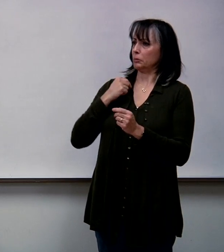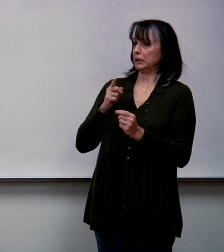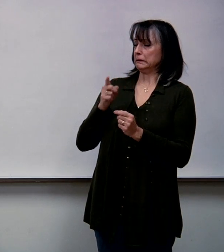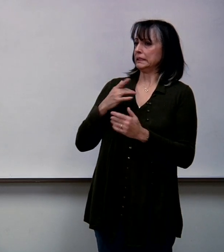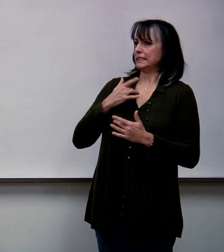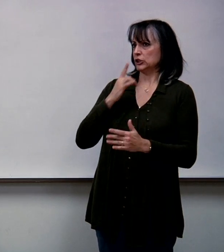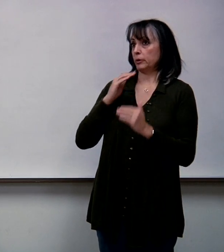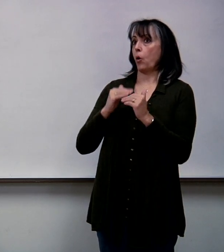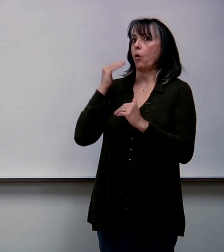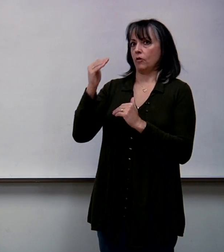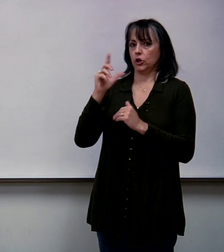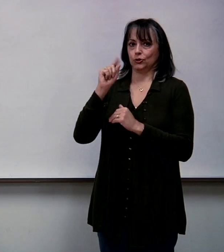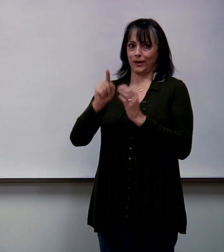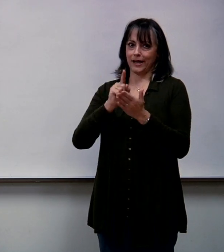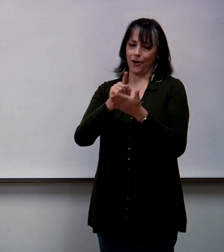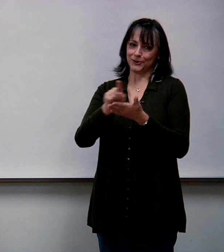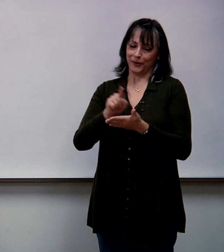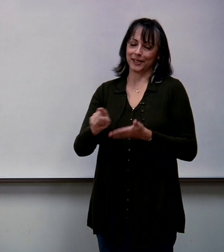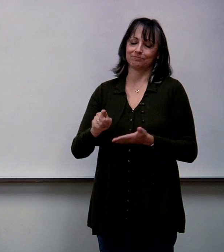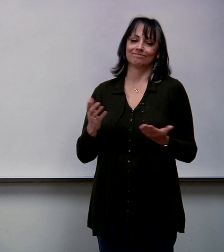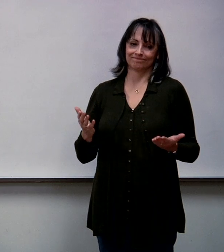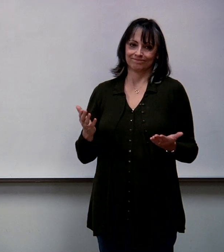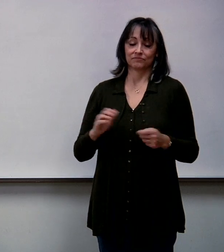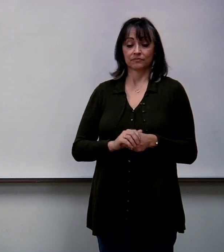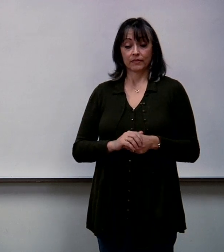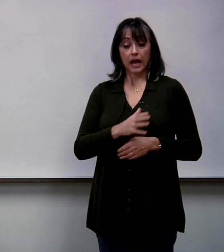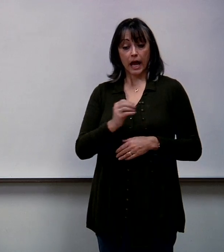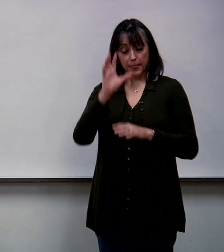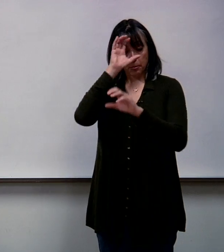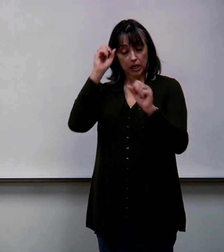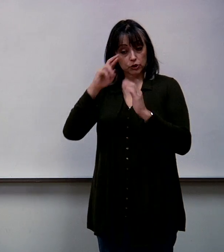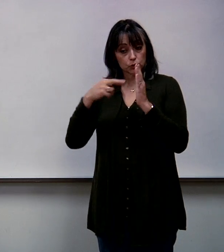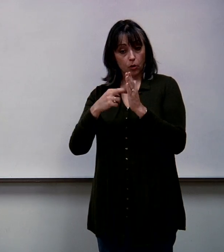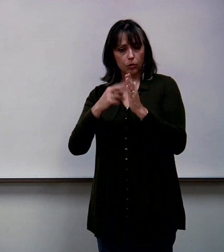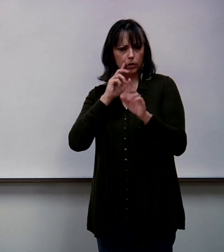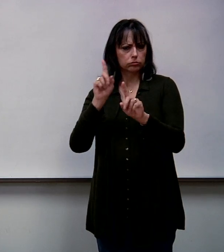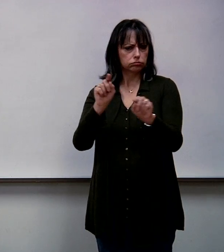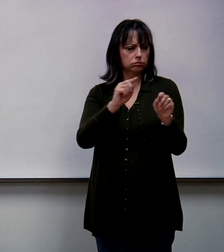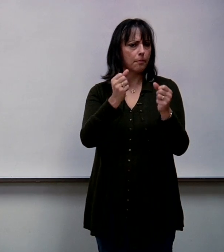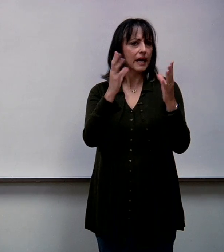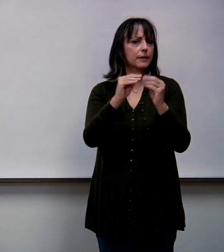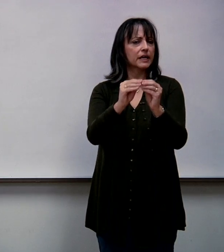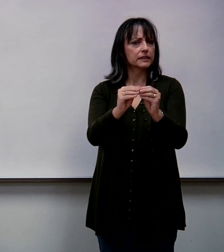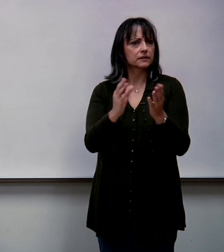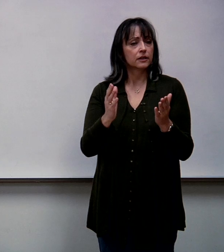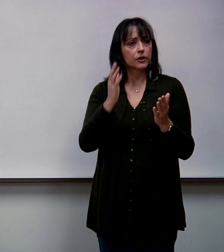more than that. It involves going to a lot of meetings. The job is sort of like being the CEO